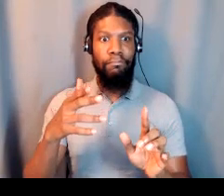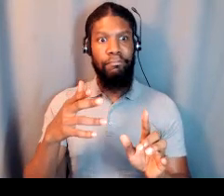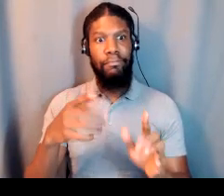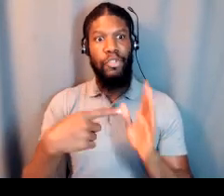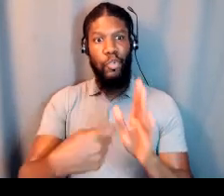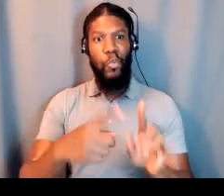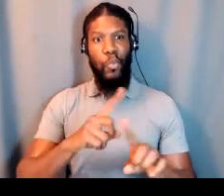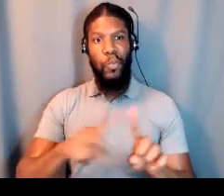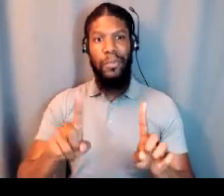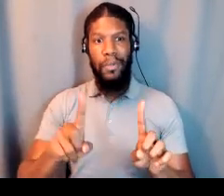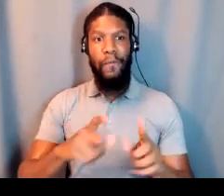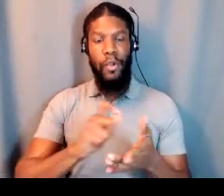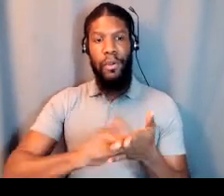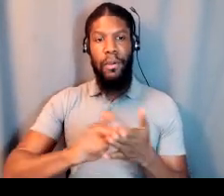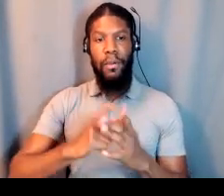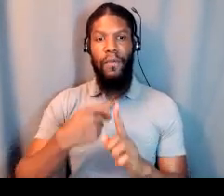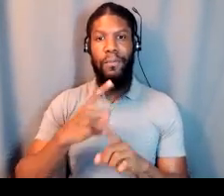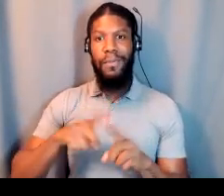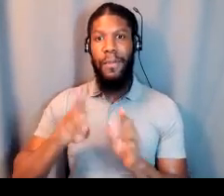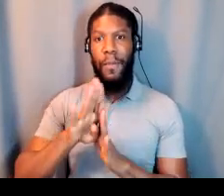or different consultants from different backgrounds.